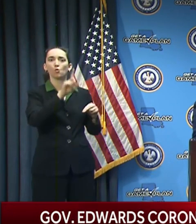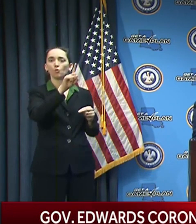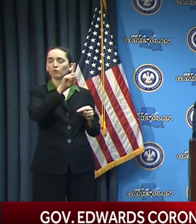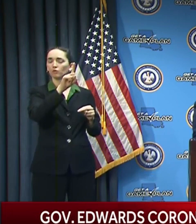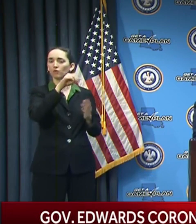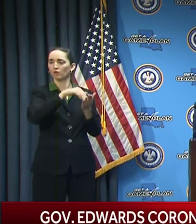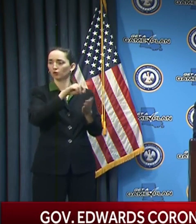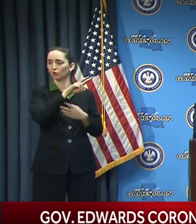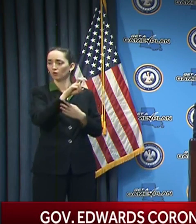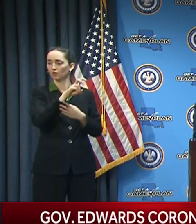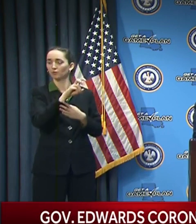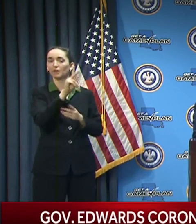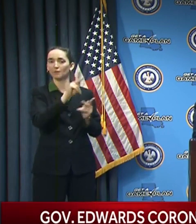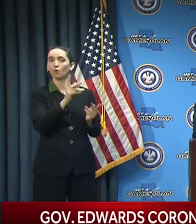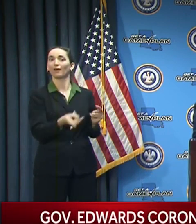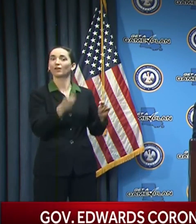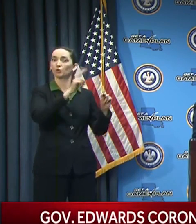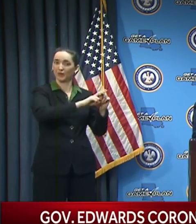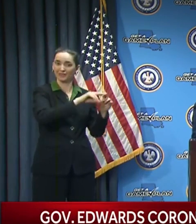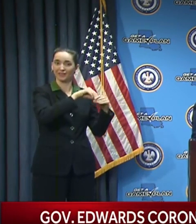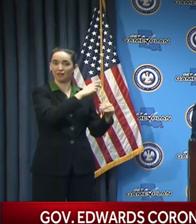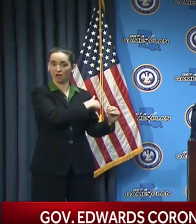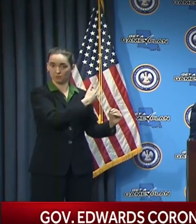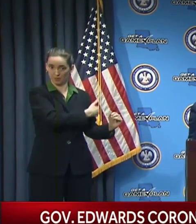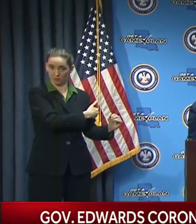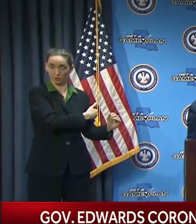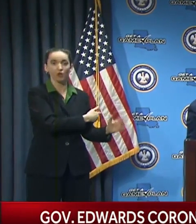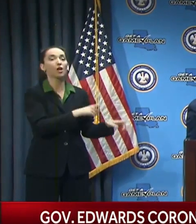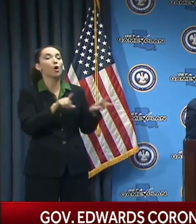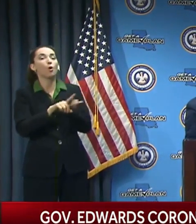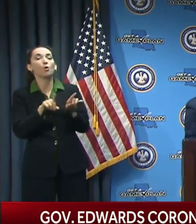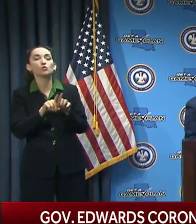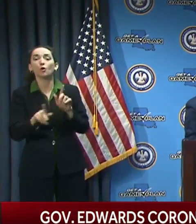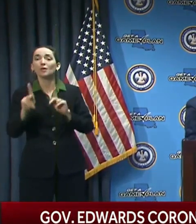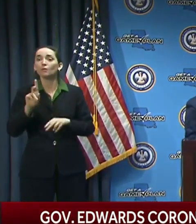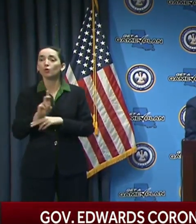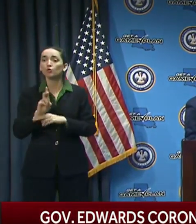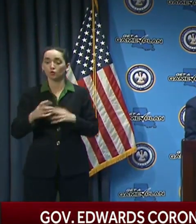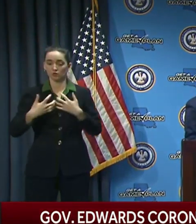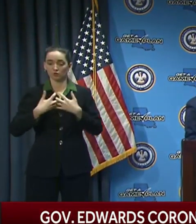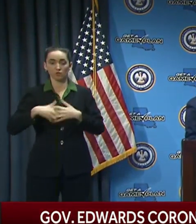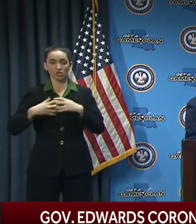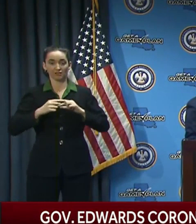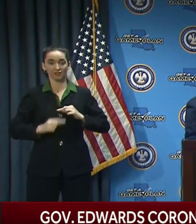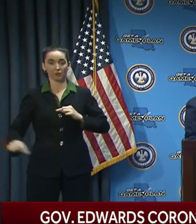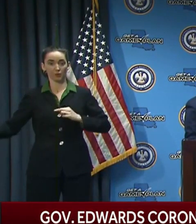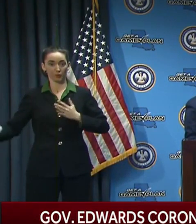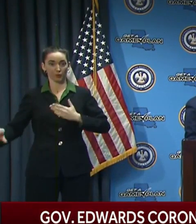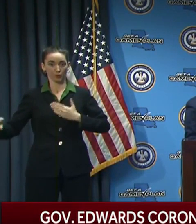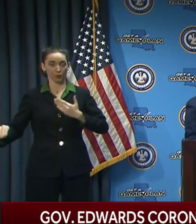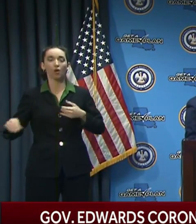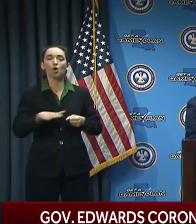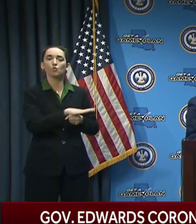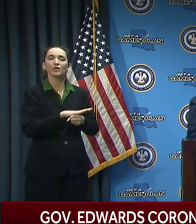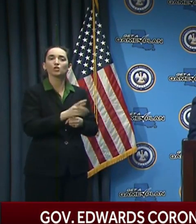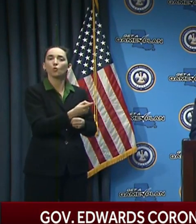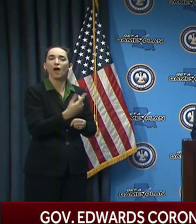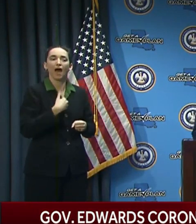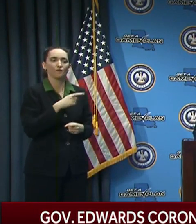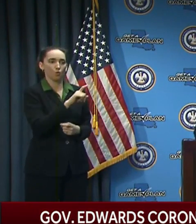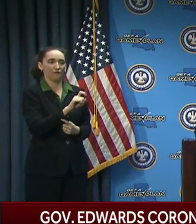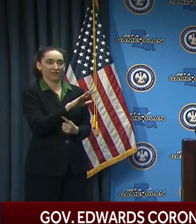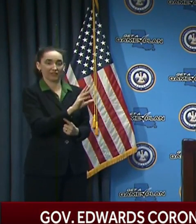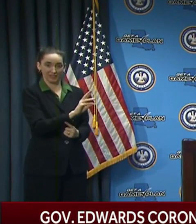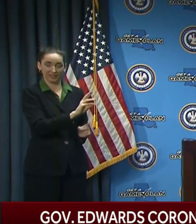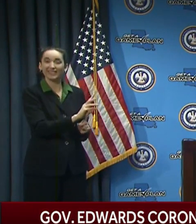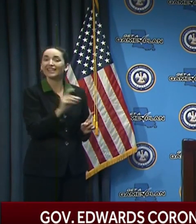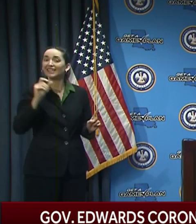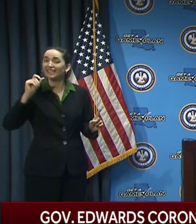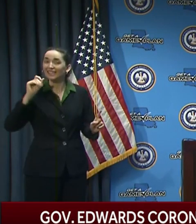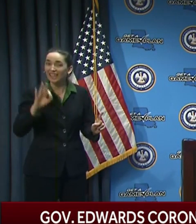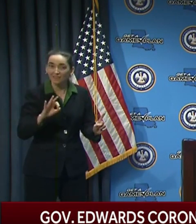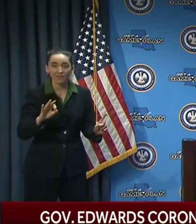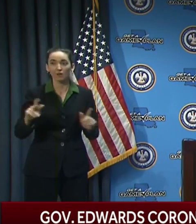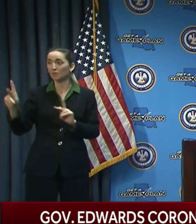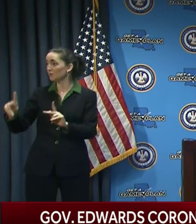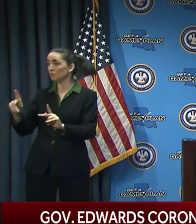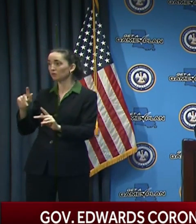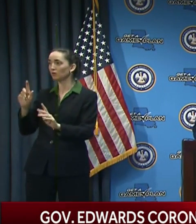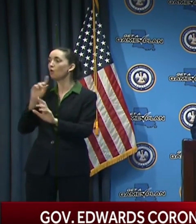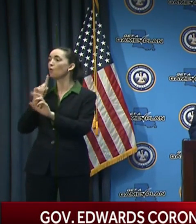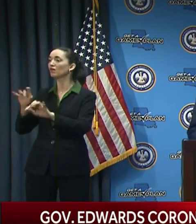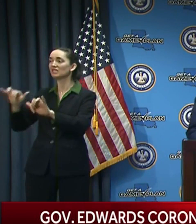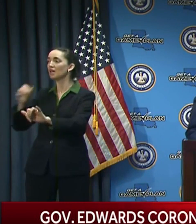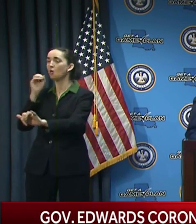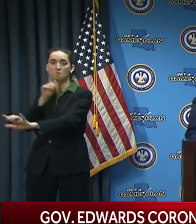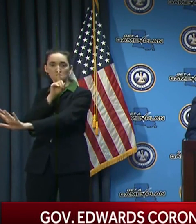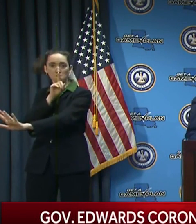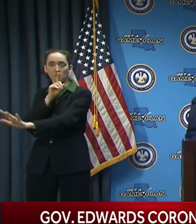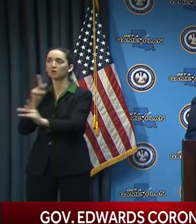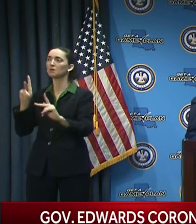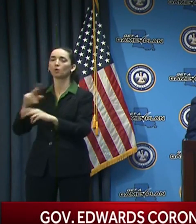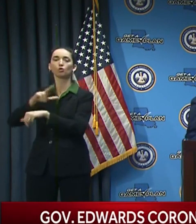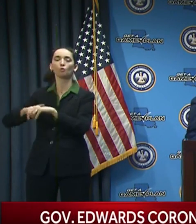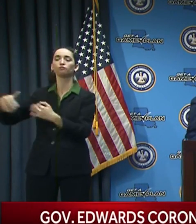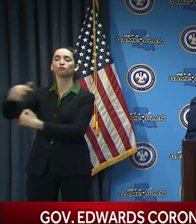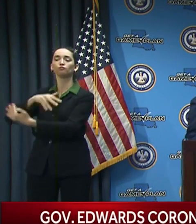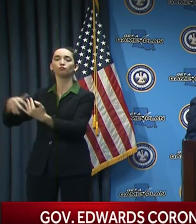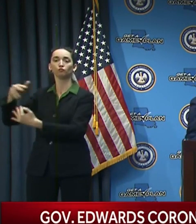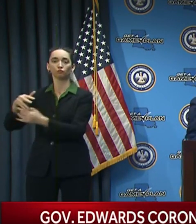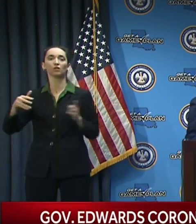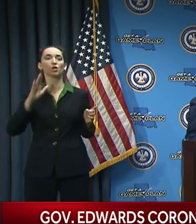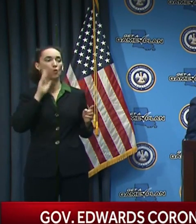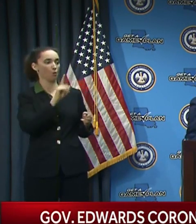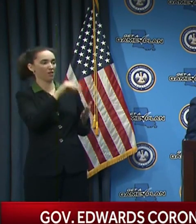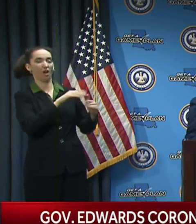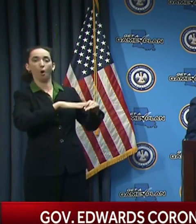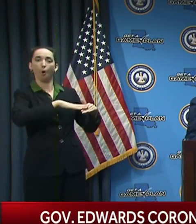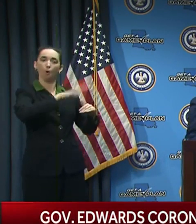THAT WOULD HAVE BEEN AND THEN OVER ON THE CHART ON THE RIGHT YOU CAN SEE NO VENTILATOR UTILIZATION WHERE 256 IN REGION 1 WE HAVE BEEN OVER A THOUSAND IN REGION ONE ALONE, WHICH IS